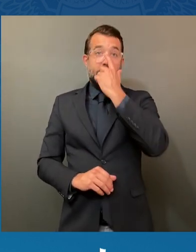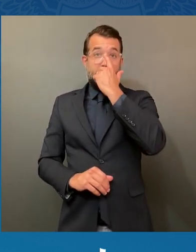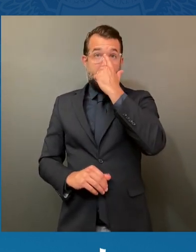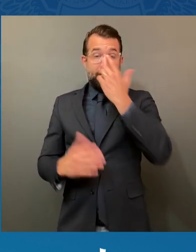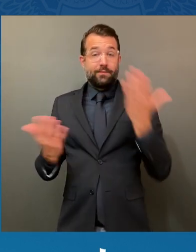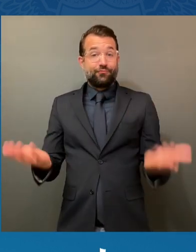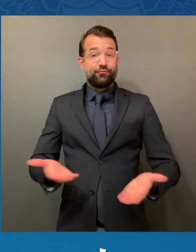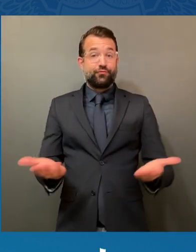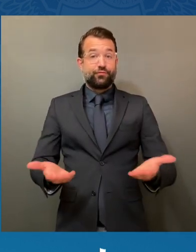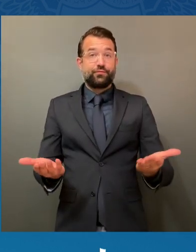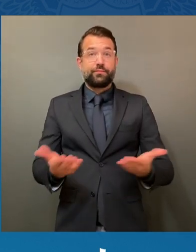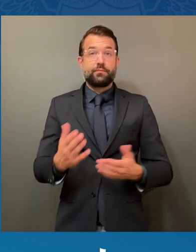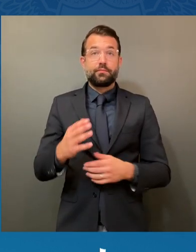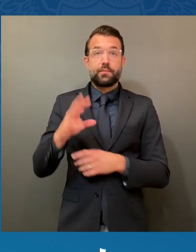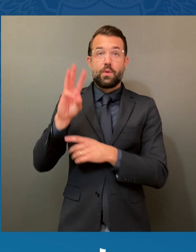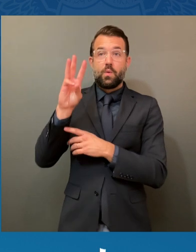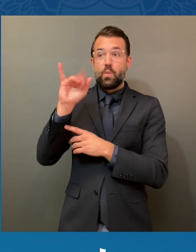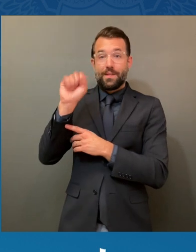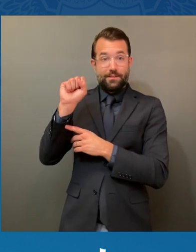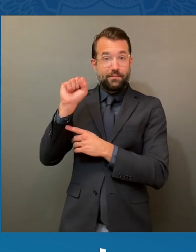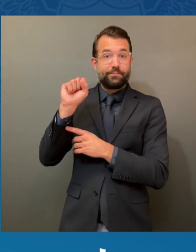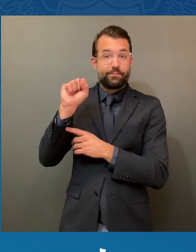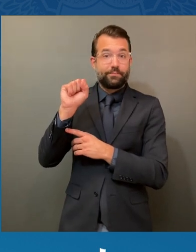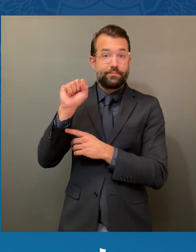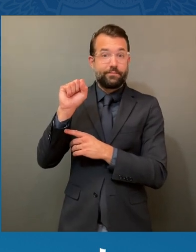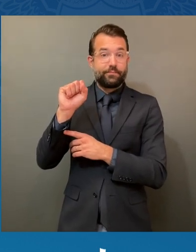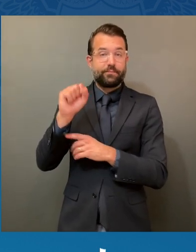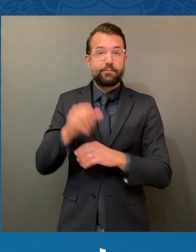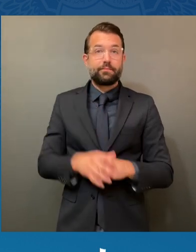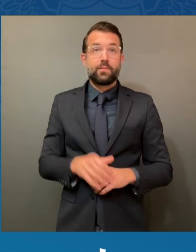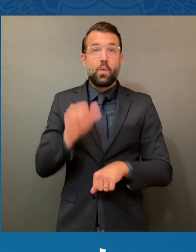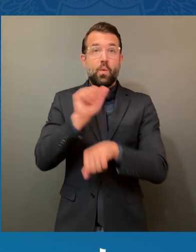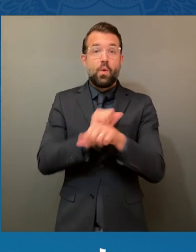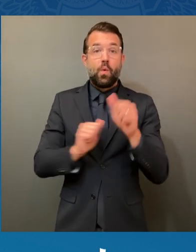Josh Kaul is working with Governor Evers to challenge an abortion ban.